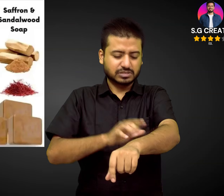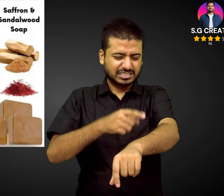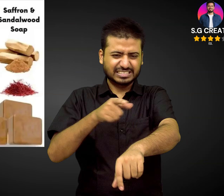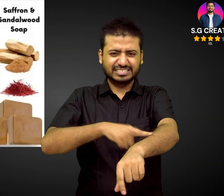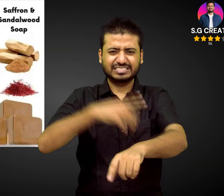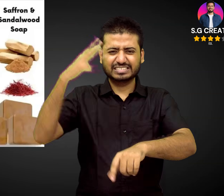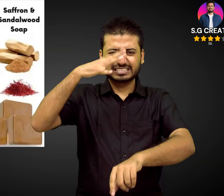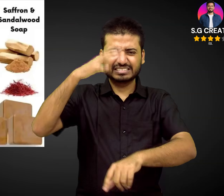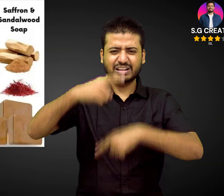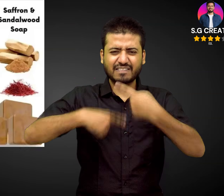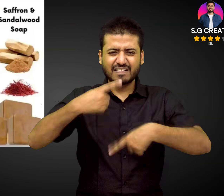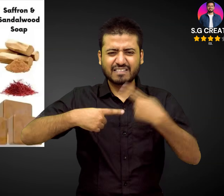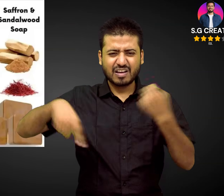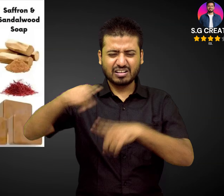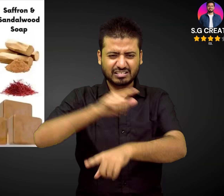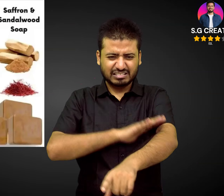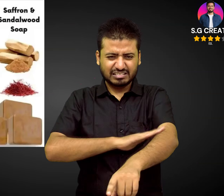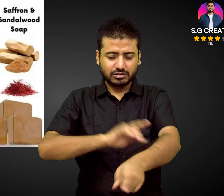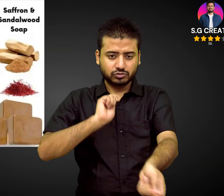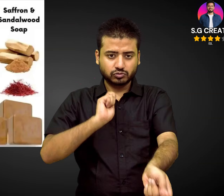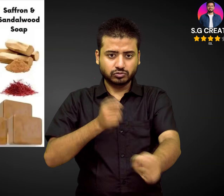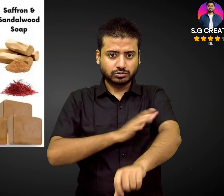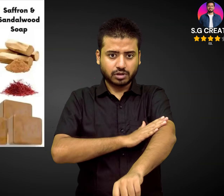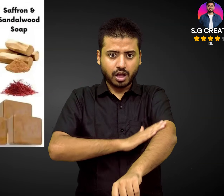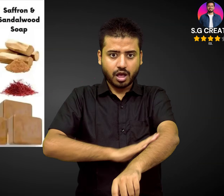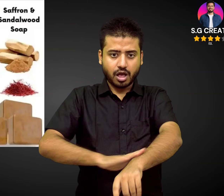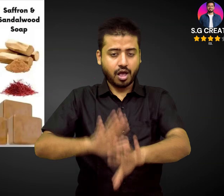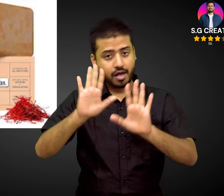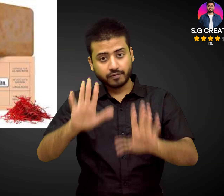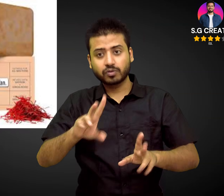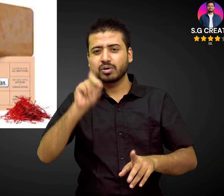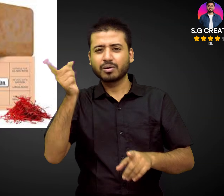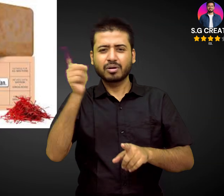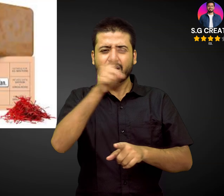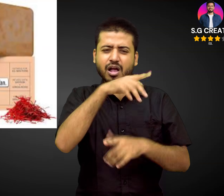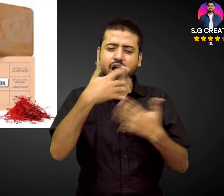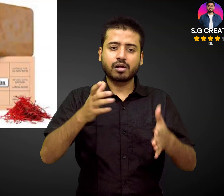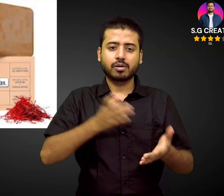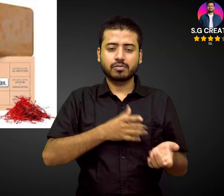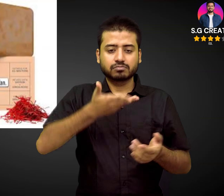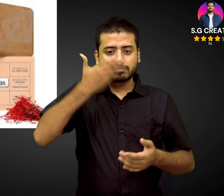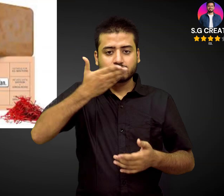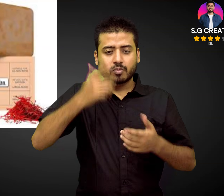create specific cleansing behaviors. The critical difference is that cindit bars can be pH adjusted